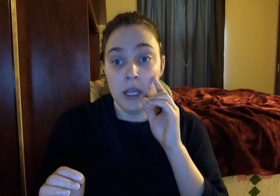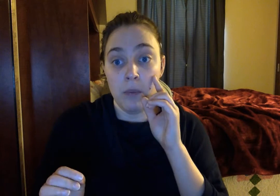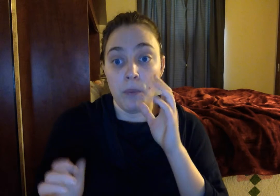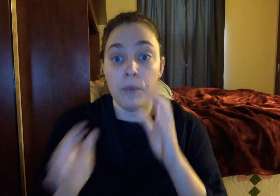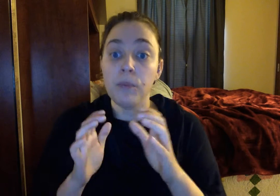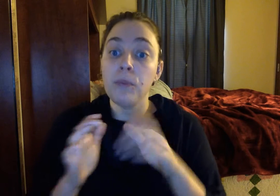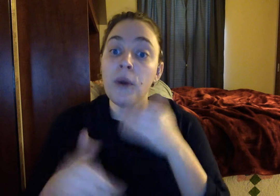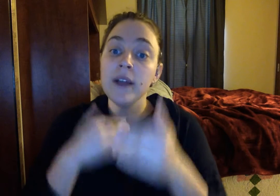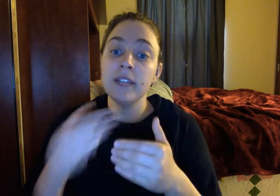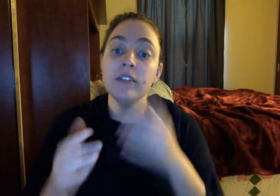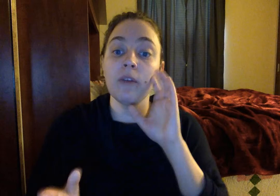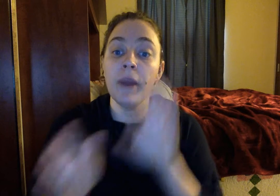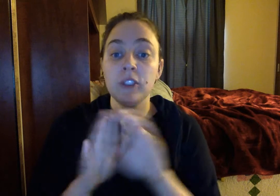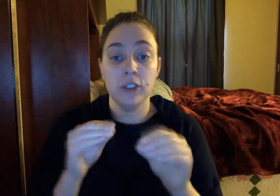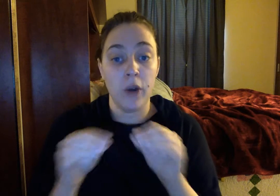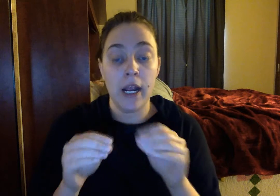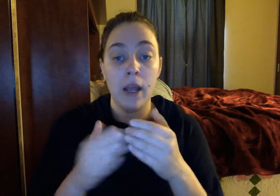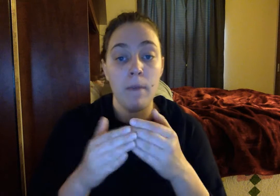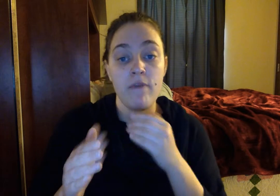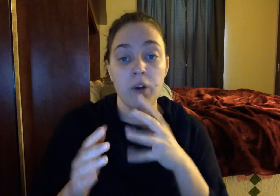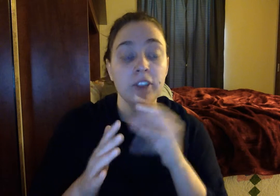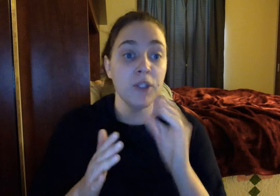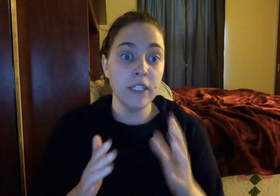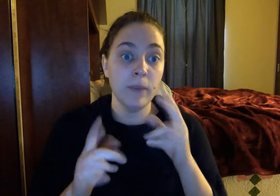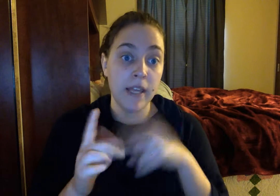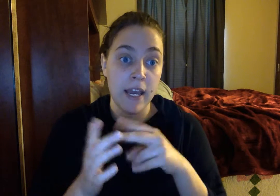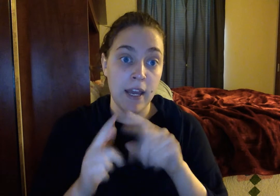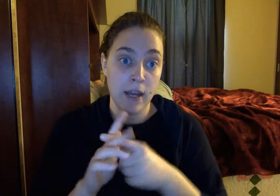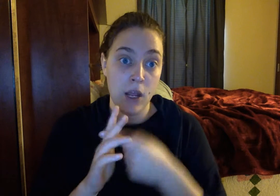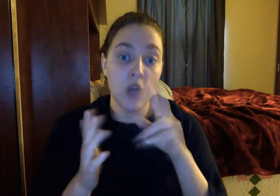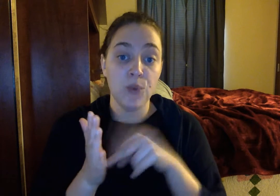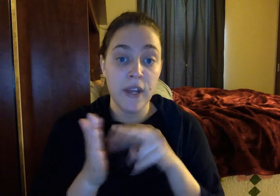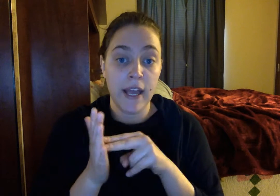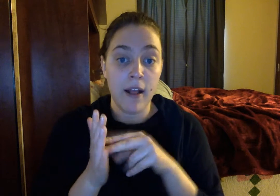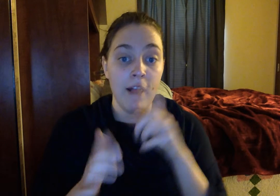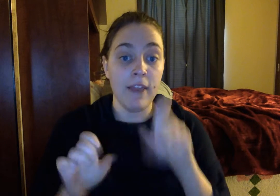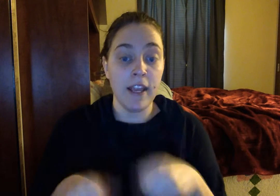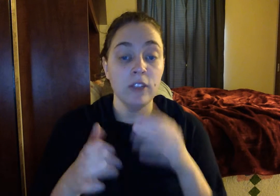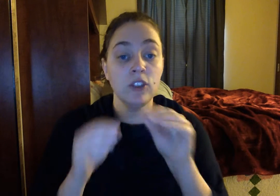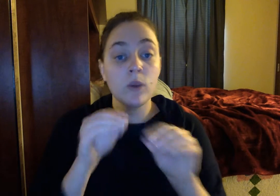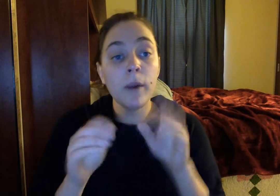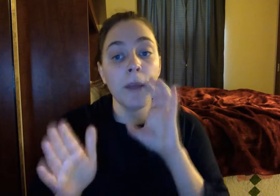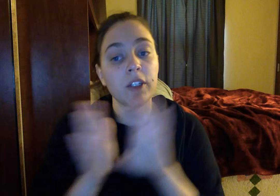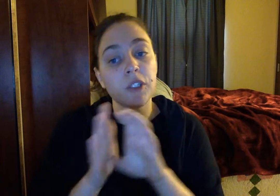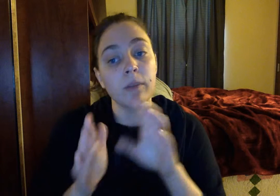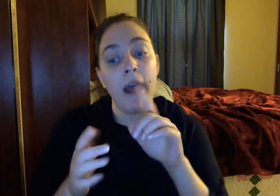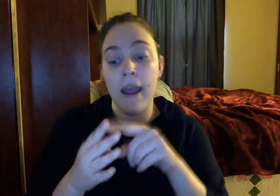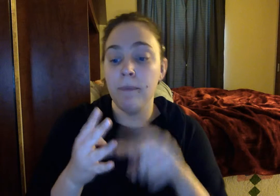So, here is an activity I have for Picture Sort. We are incorporating phonemic awareness into word identification. Here are two letters, “C” and “F”! Both have obviously two different sounds, right? “C” sounds like a /k/ and “F” sounds like a long voiceless sound /f/. Each of these pictures on both sides have the beginning letter of each word. In the picture pile, I will have two pictures from each column and mix it up as a total of eight pictures. I will demonstrate the word with the beginning sound “Cup” and you will place “Cup” in the correct column with the letter “C”.